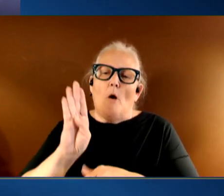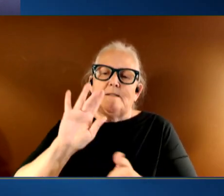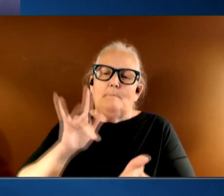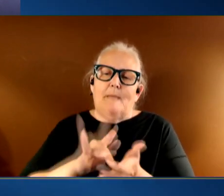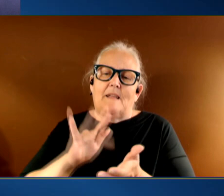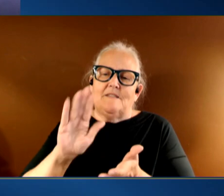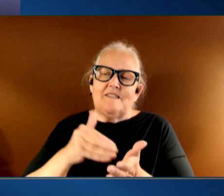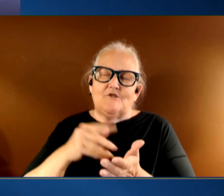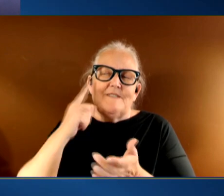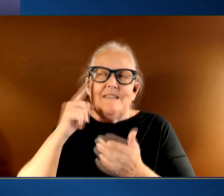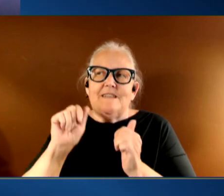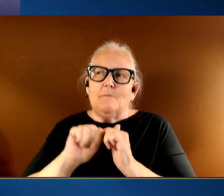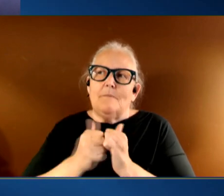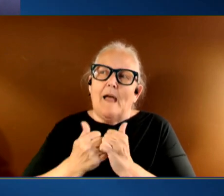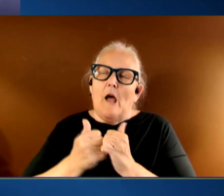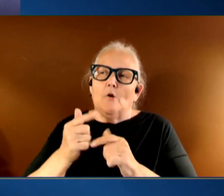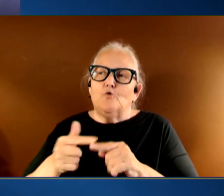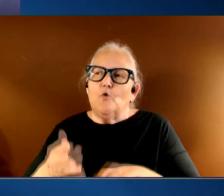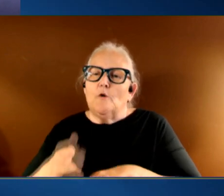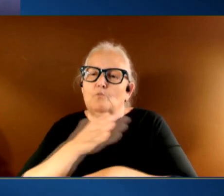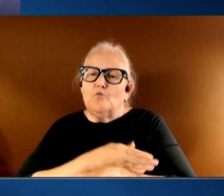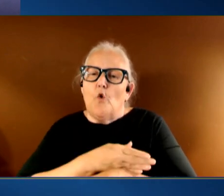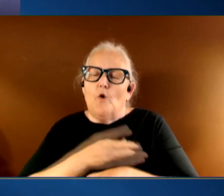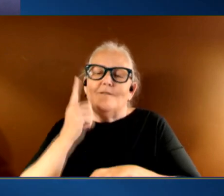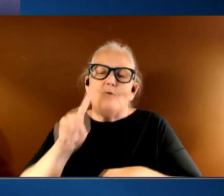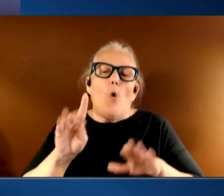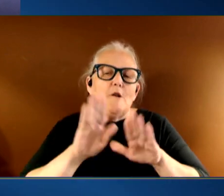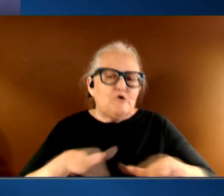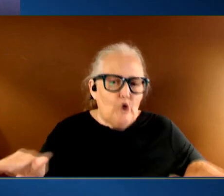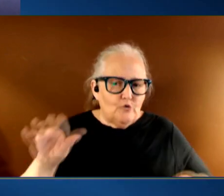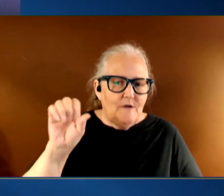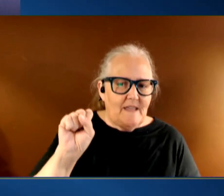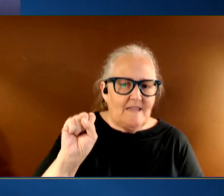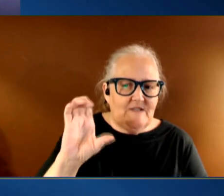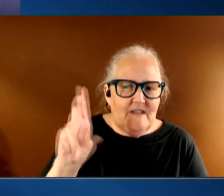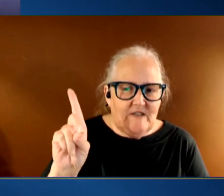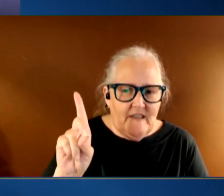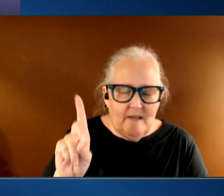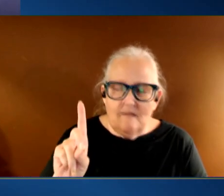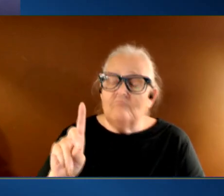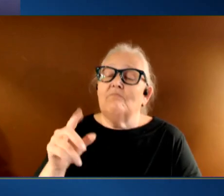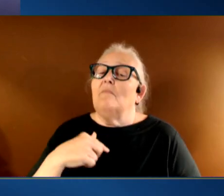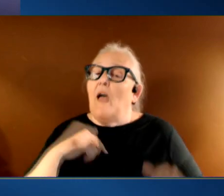for children with sickle cell disease. And I showed that if you decrease the time to that